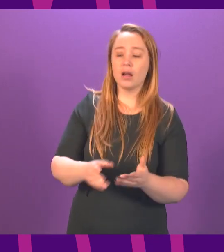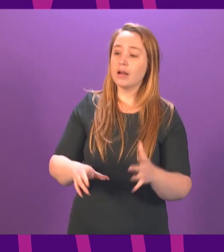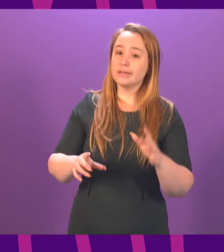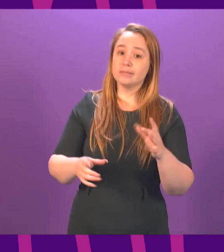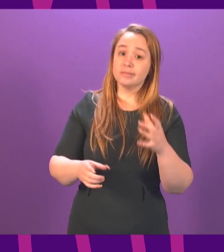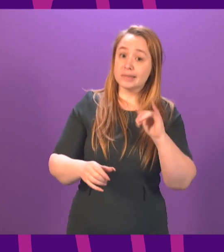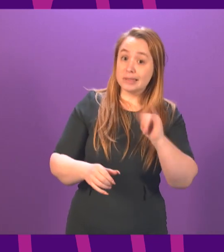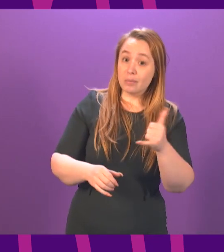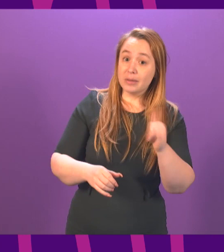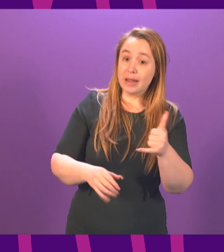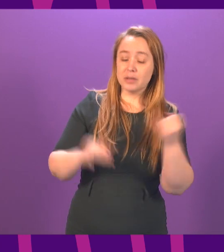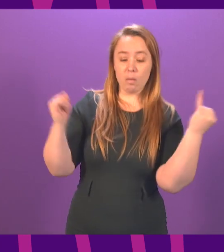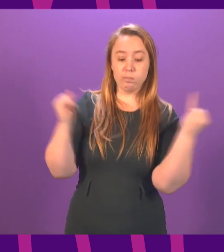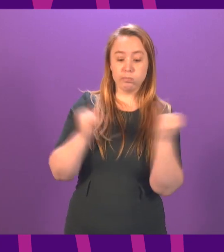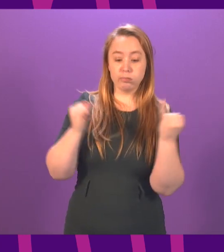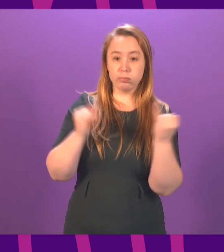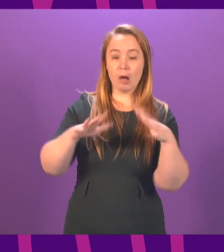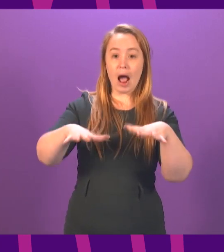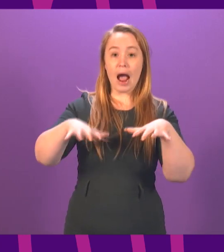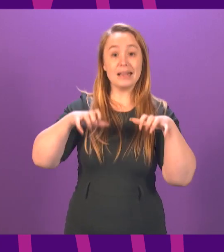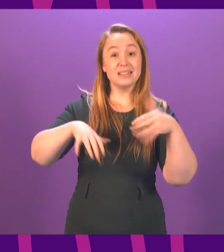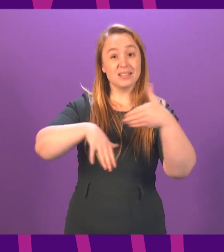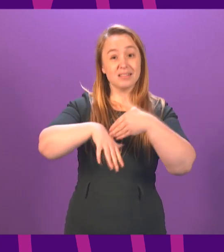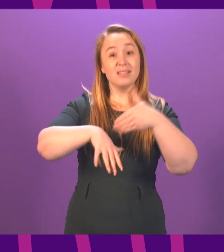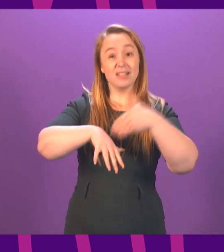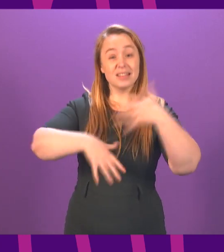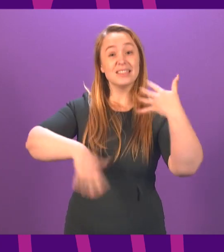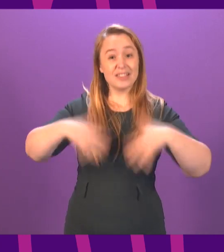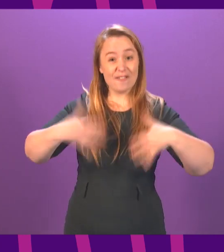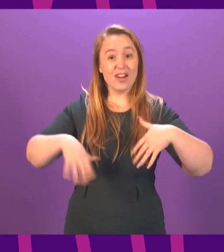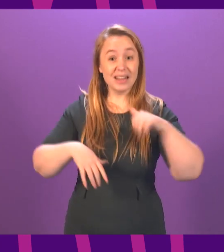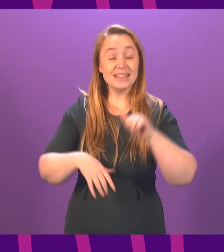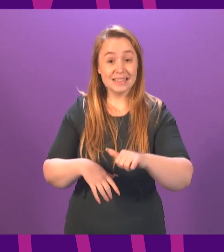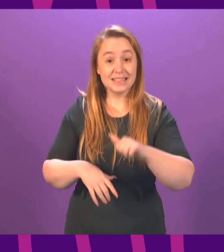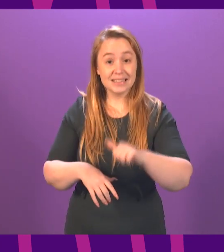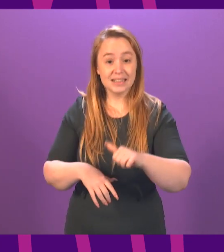from extreme icy conditions. I am not sure whether Alexander Stewart is suggesting that we stop